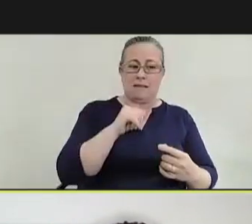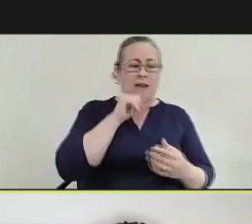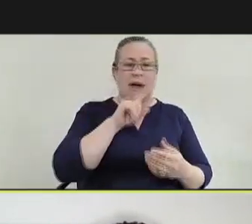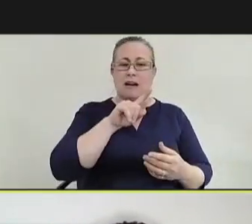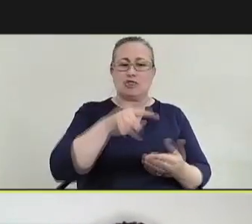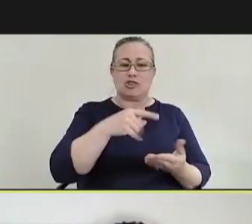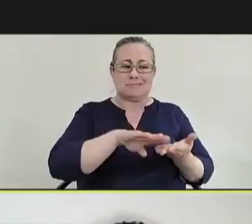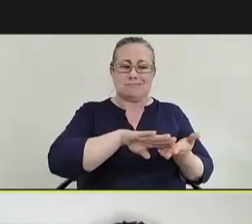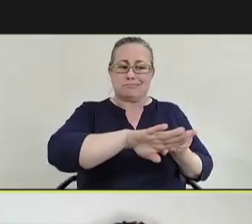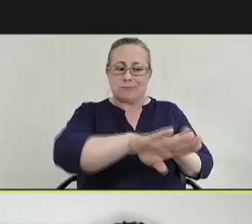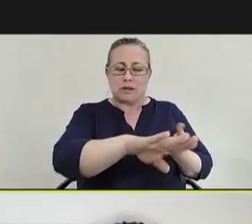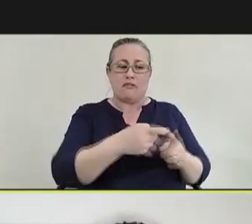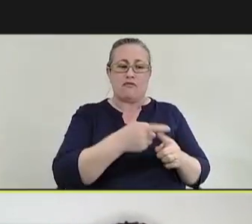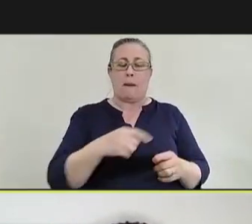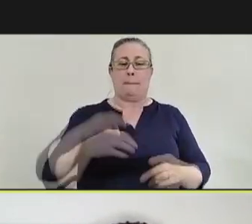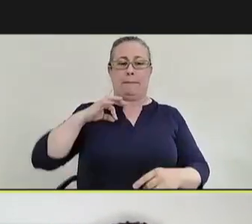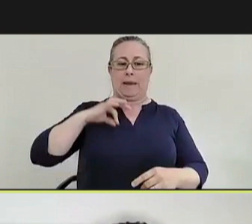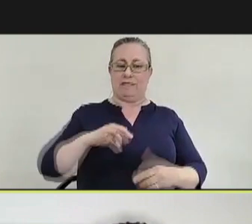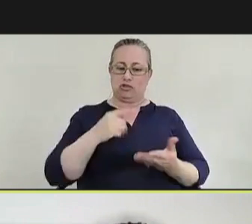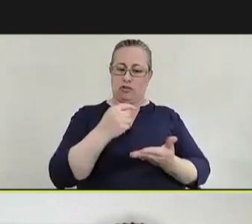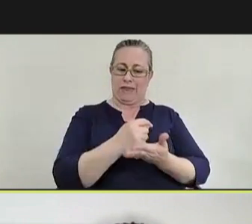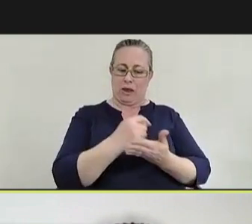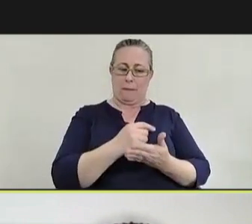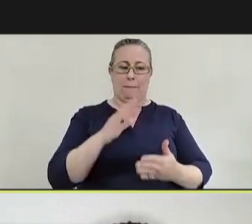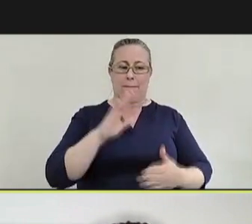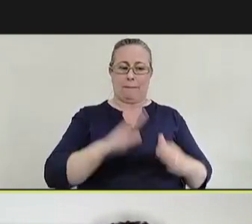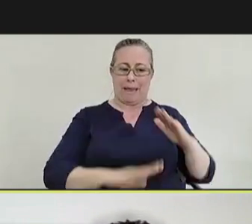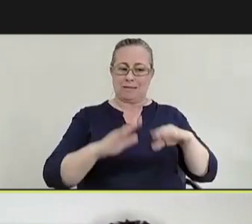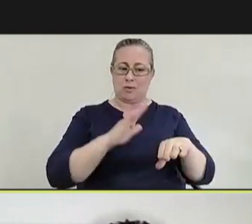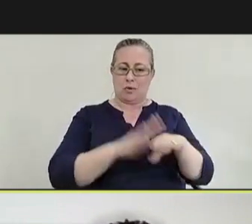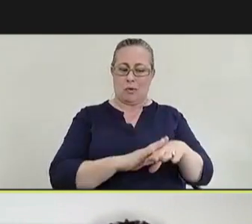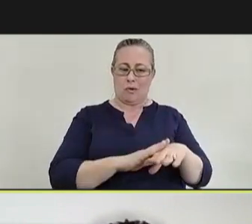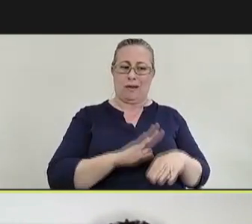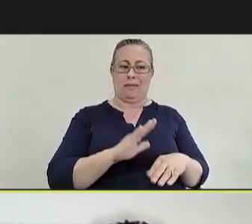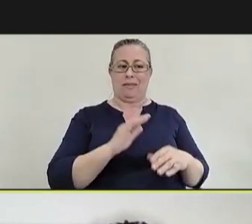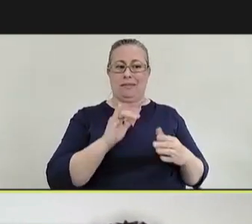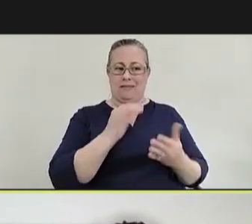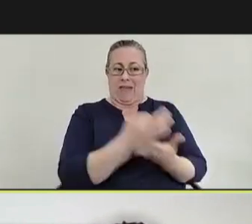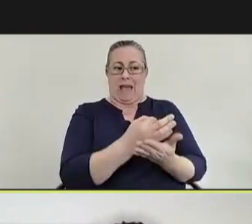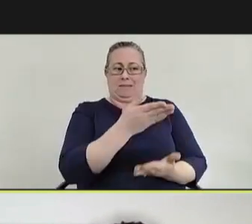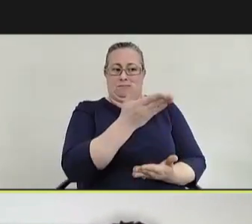beneficial therapies based solely on the fact the person is pregnant. And lastly,